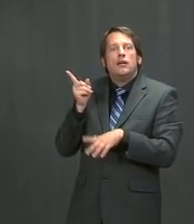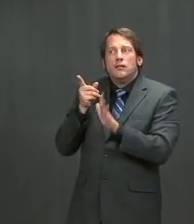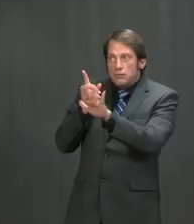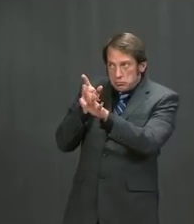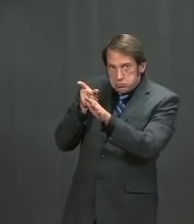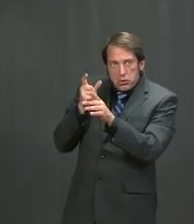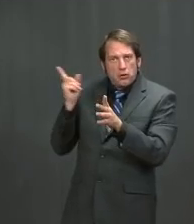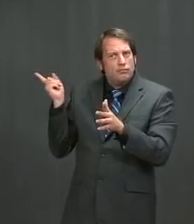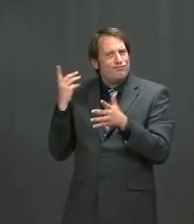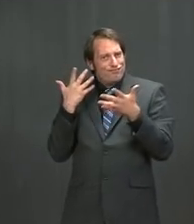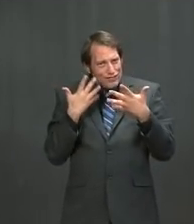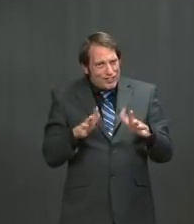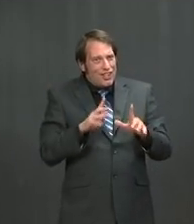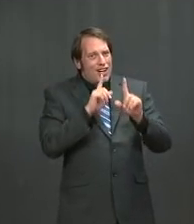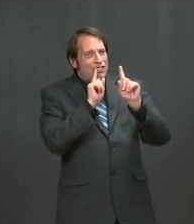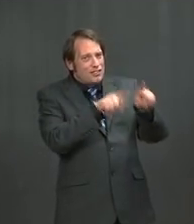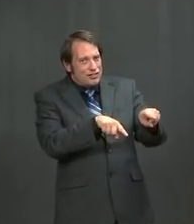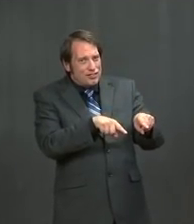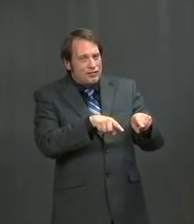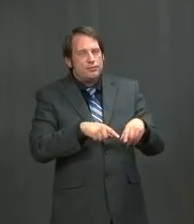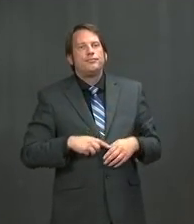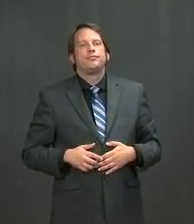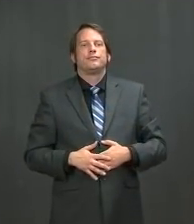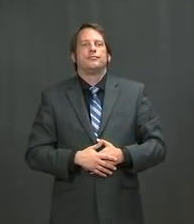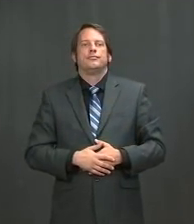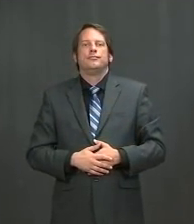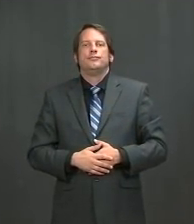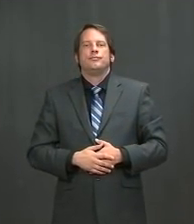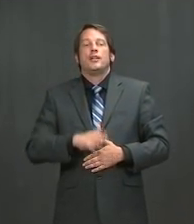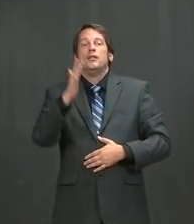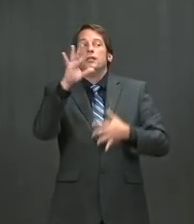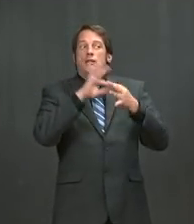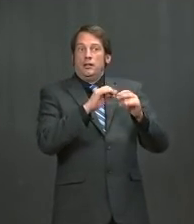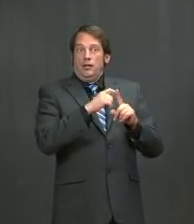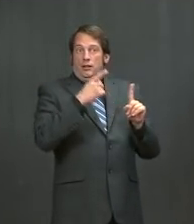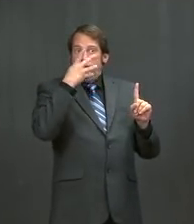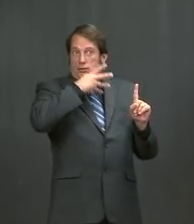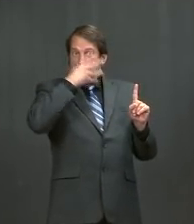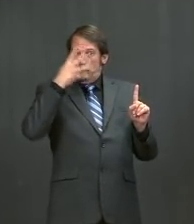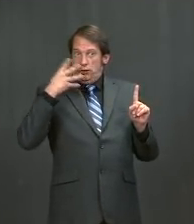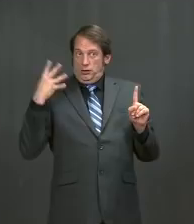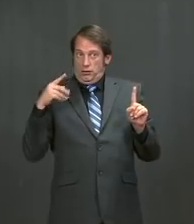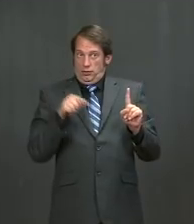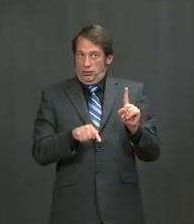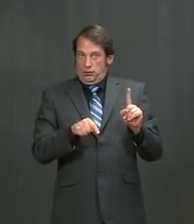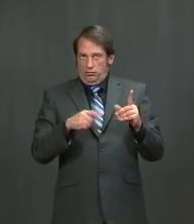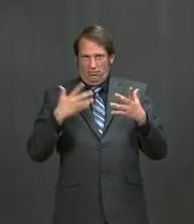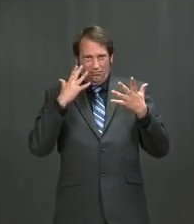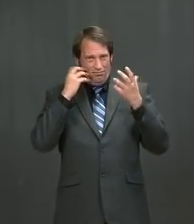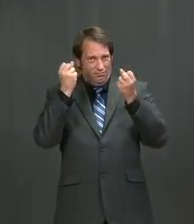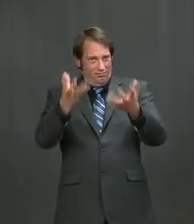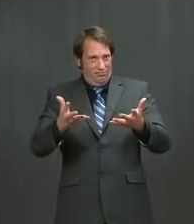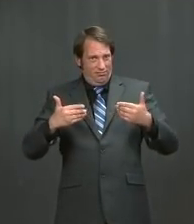171,000 migrants were caught at the border in March. That's up from 100,000 in February.